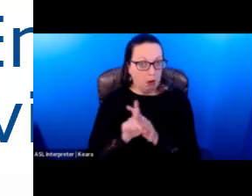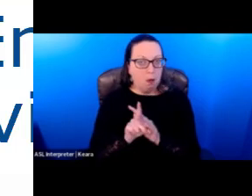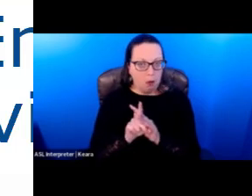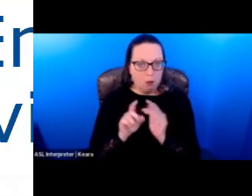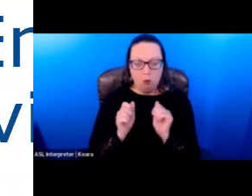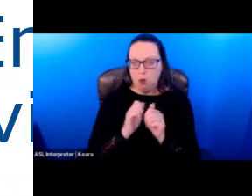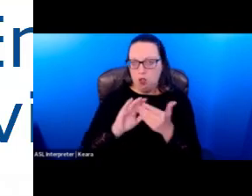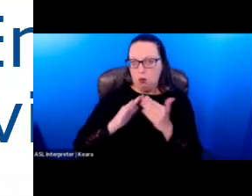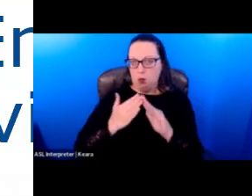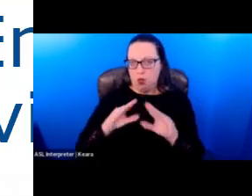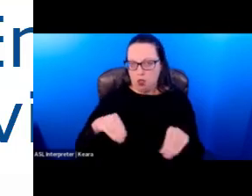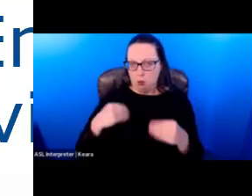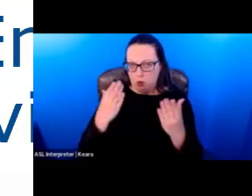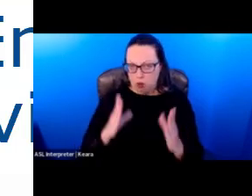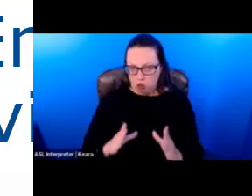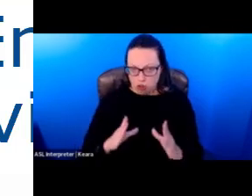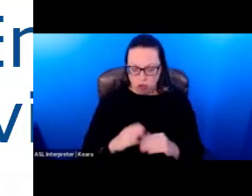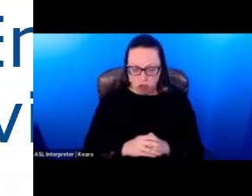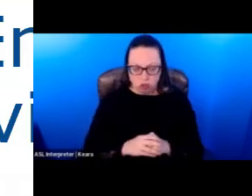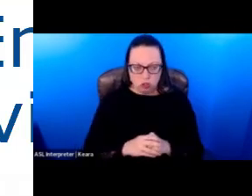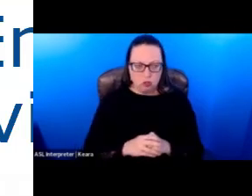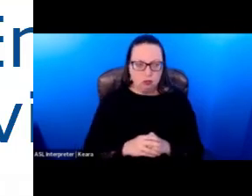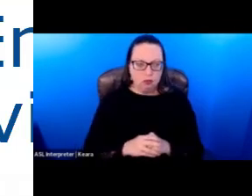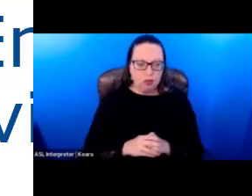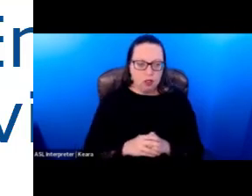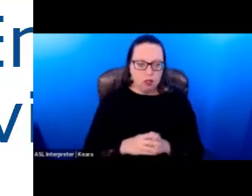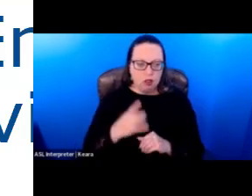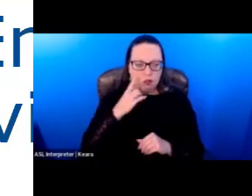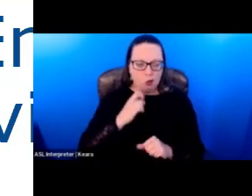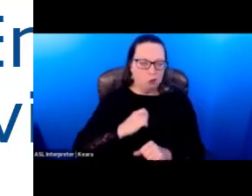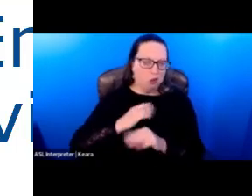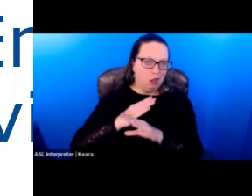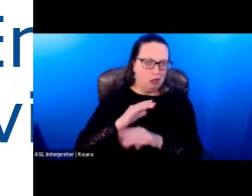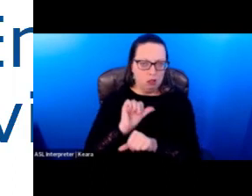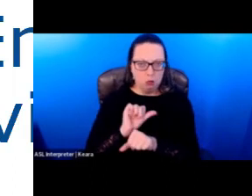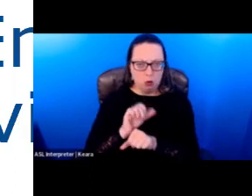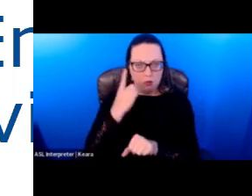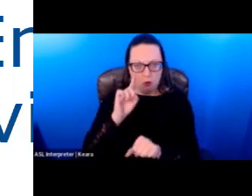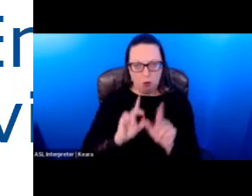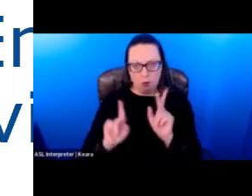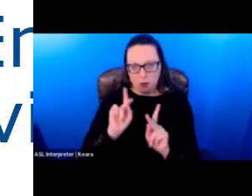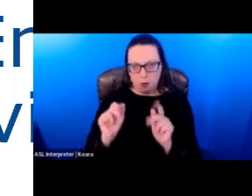providers when it comes to holding up employment for people with brain injuries. If I am a